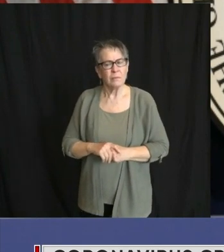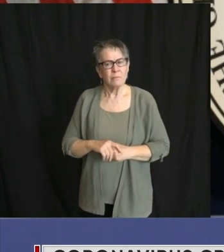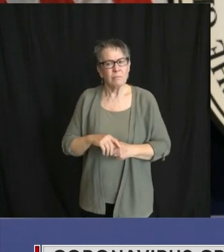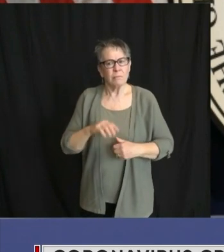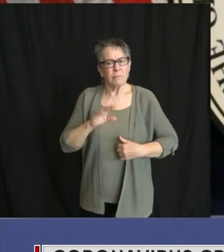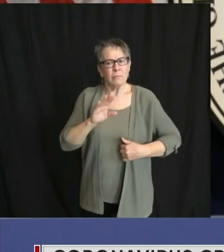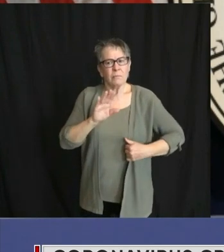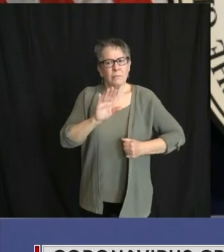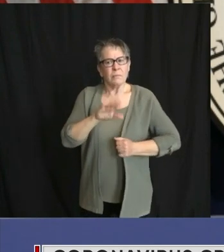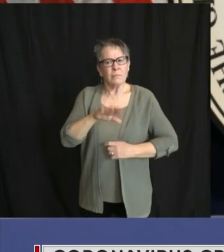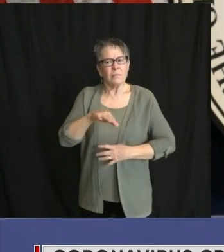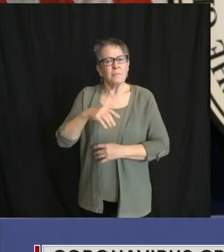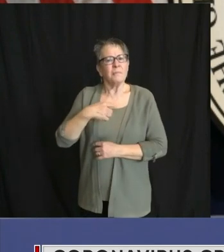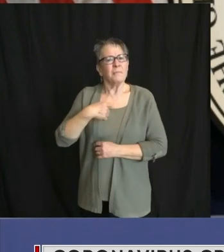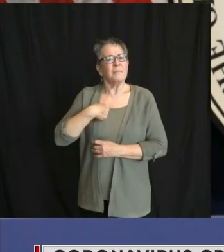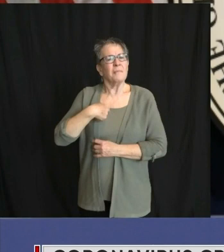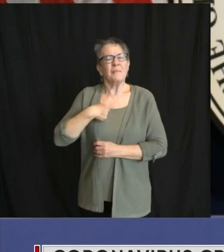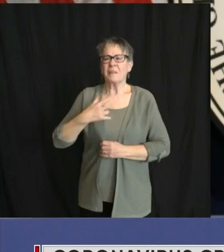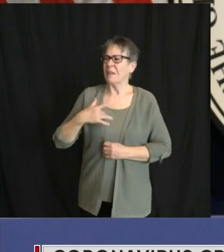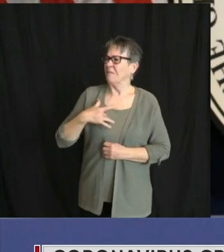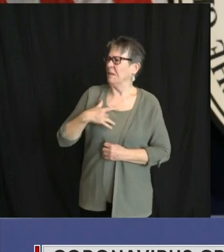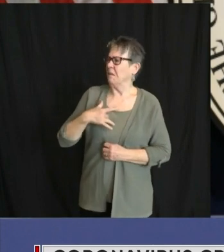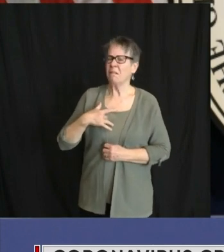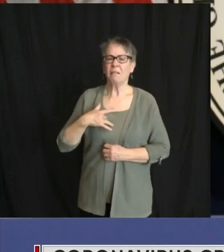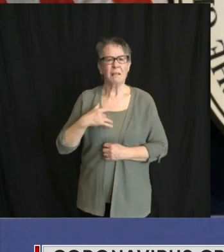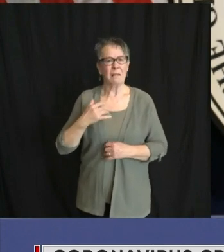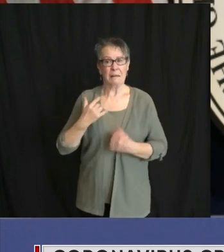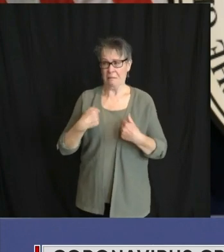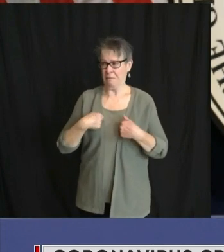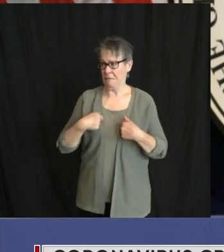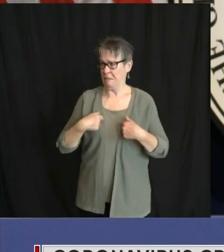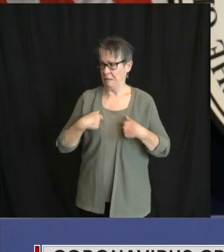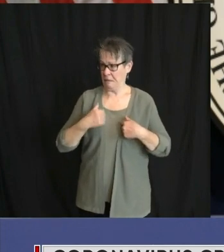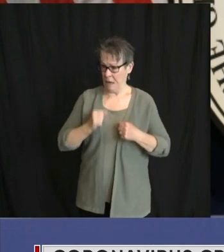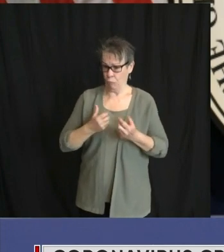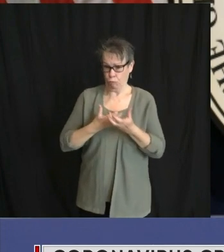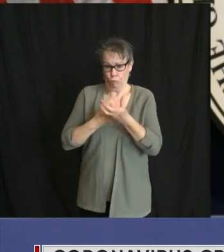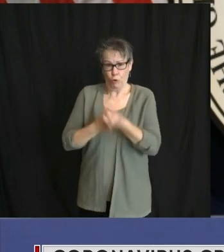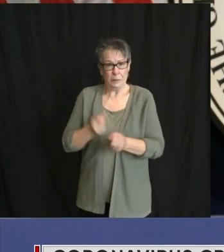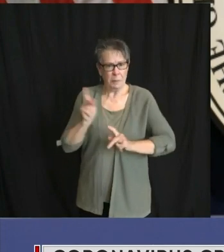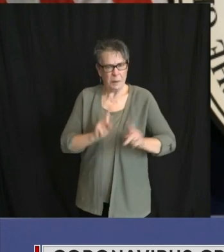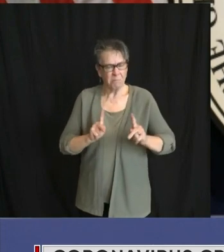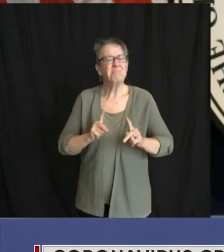YOU. YOU HAVE BEEN TRUSTING US AND WE WILL NEVER FORGET THAT. WE